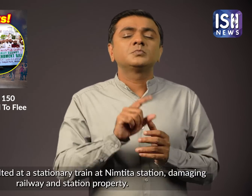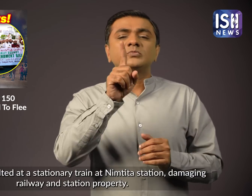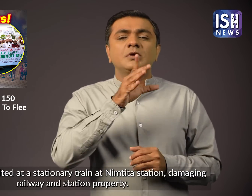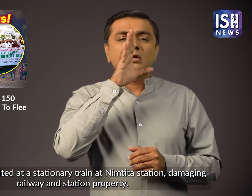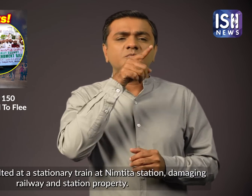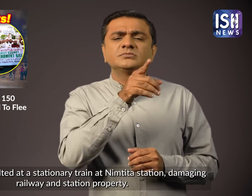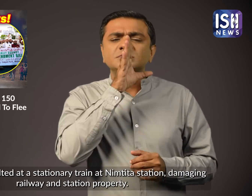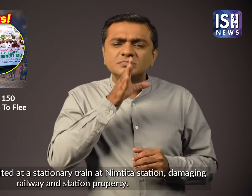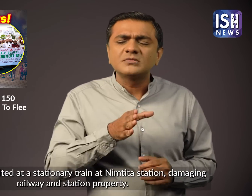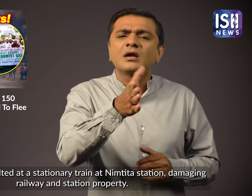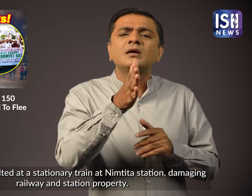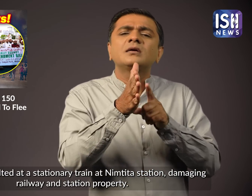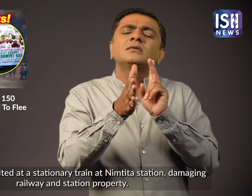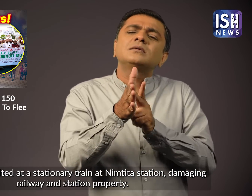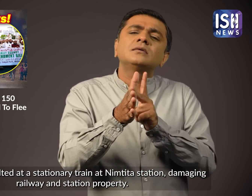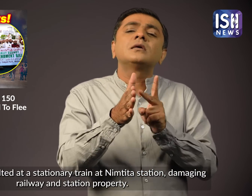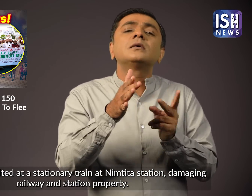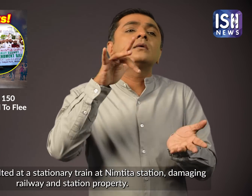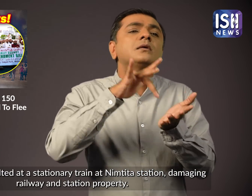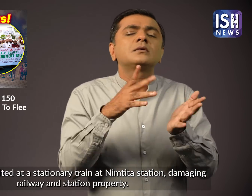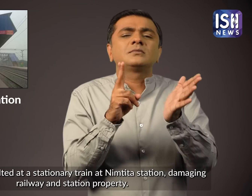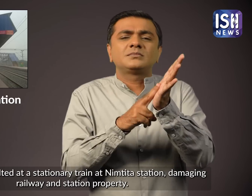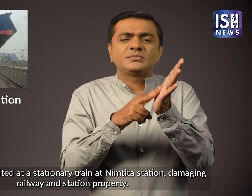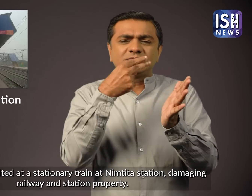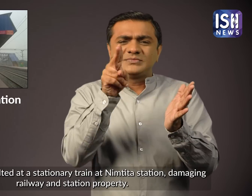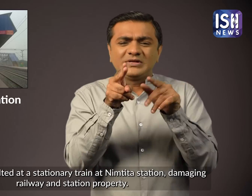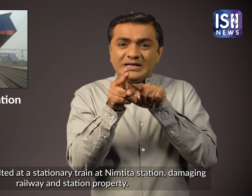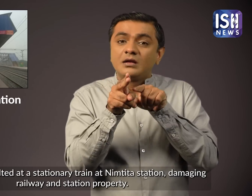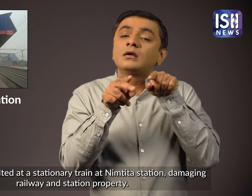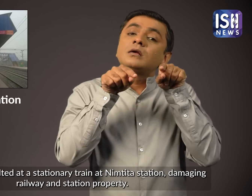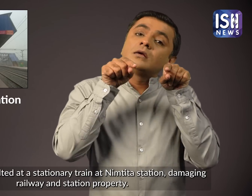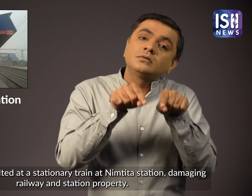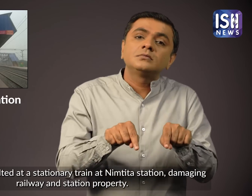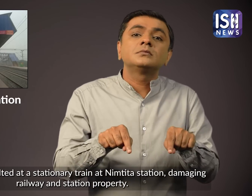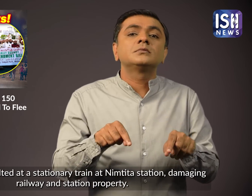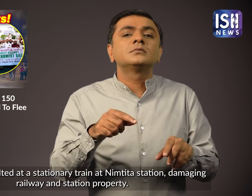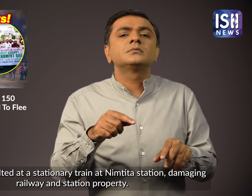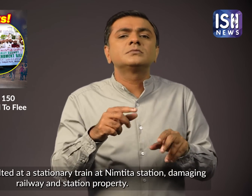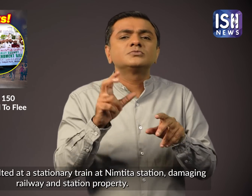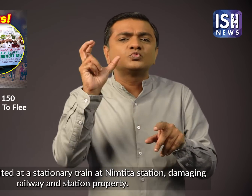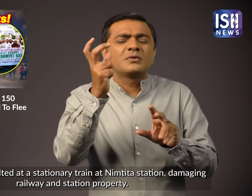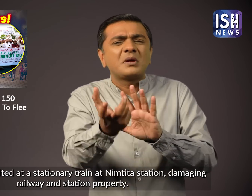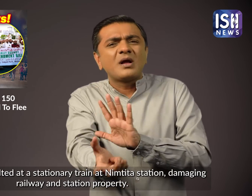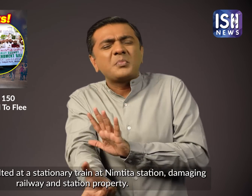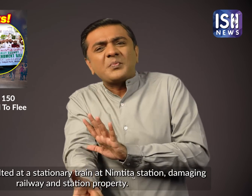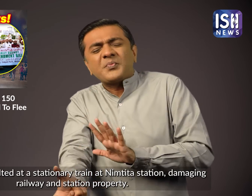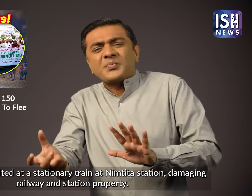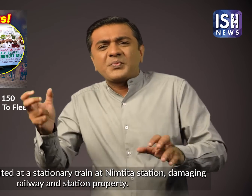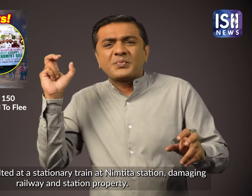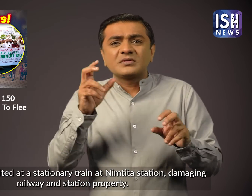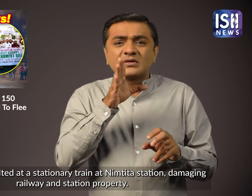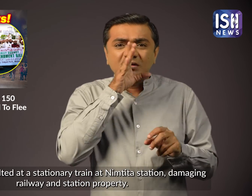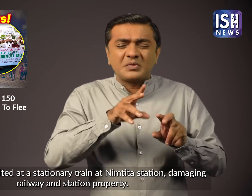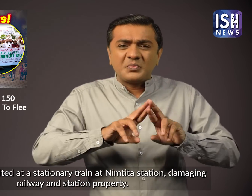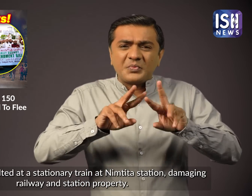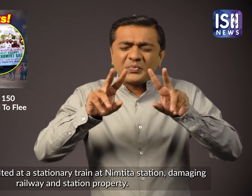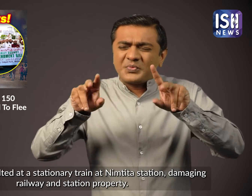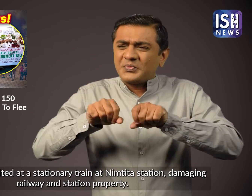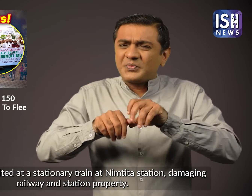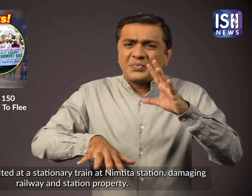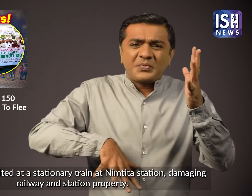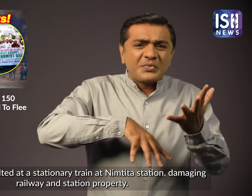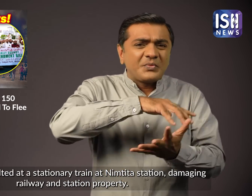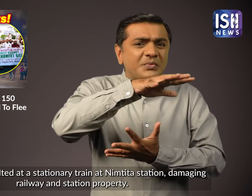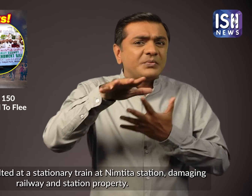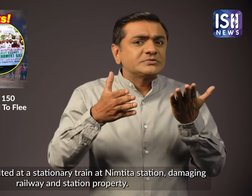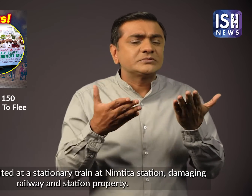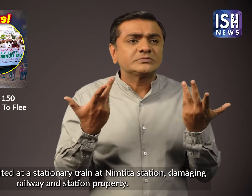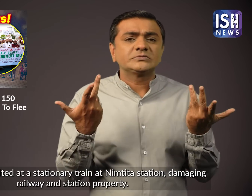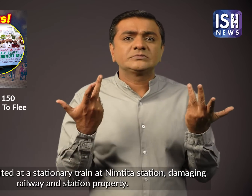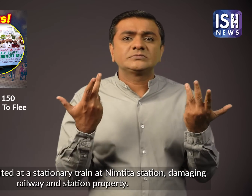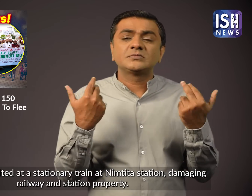Stones were pelted at a stationary train at Nimtita station, damaging railway and station property.